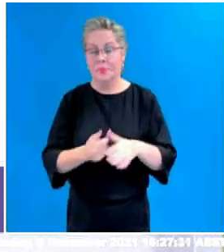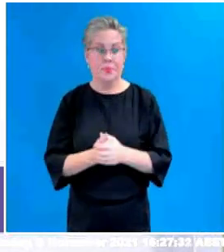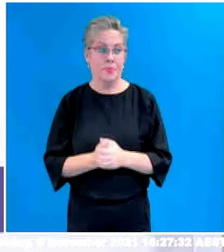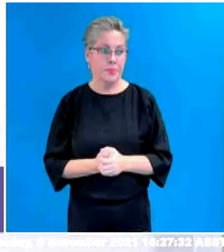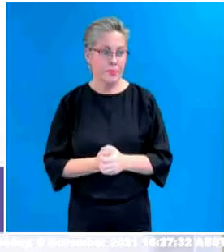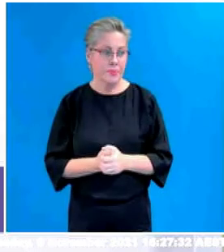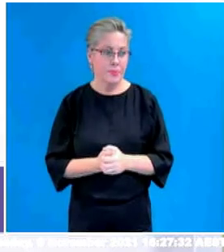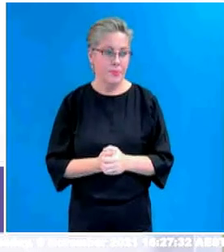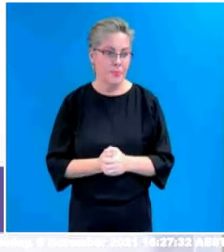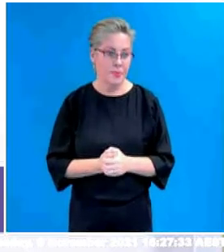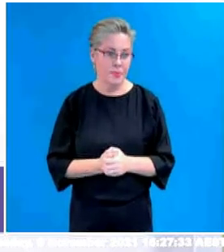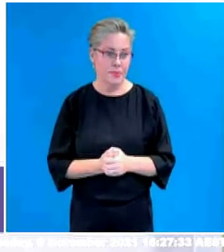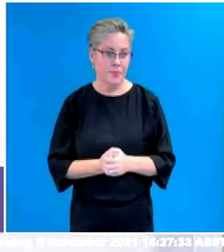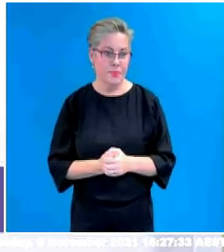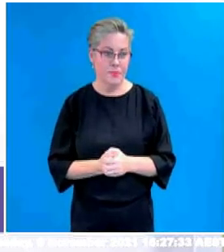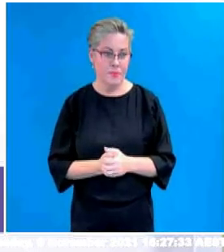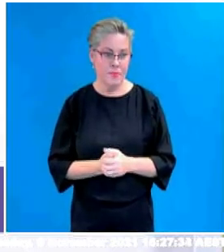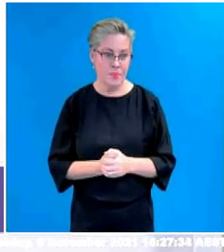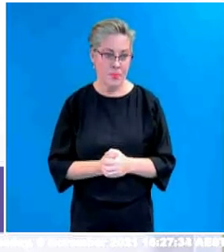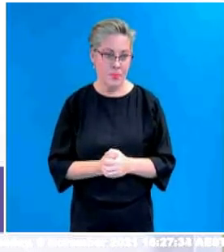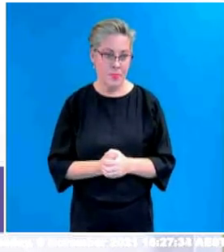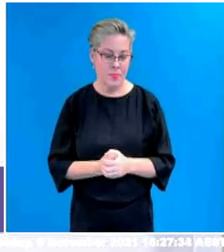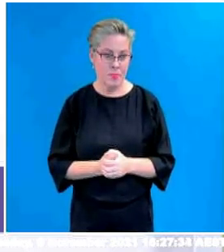Chair, you have a copy of those directions. I do.